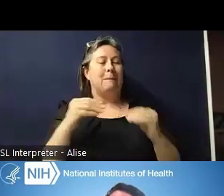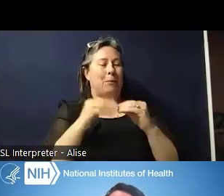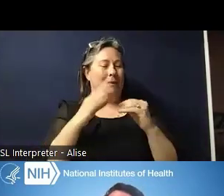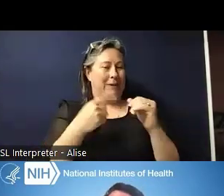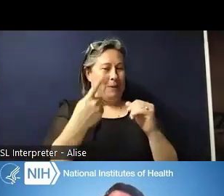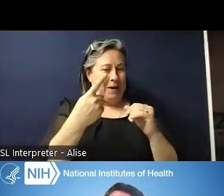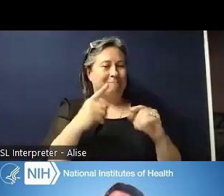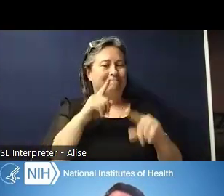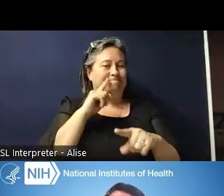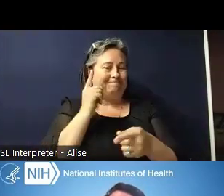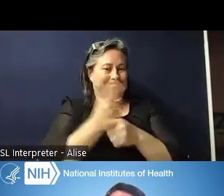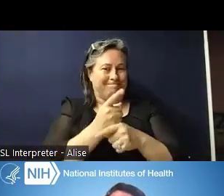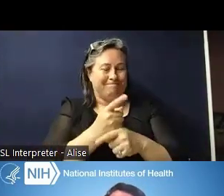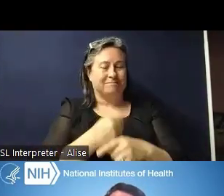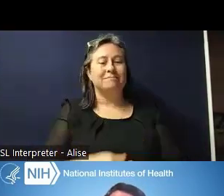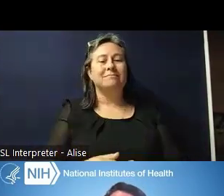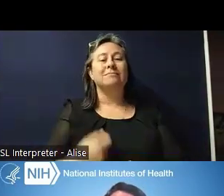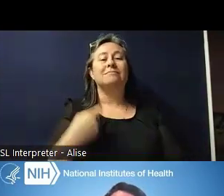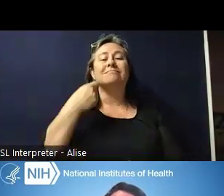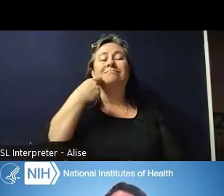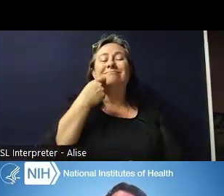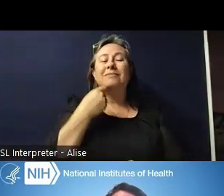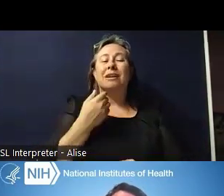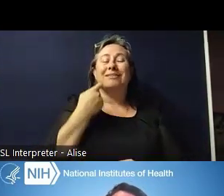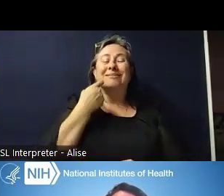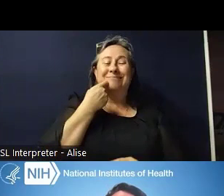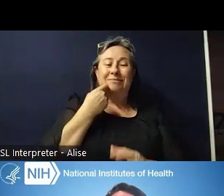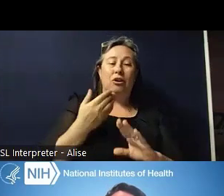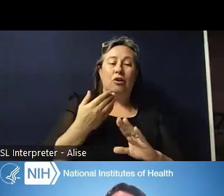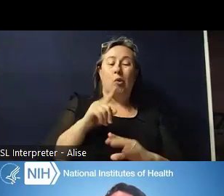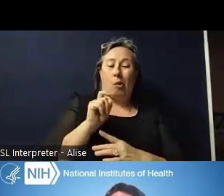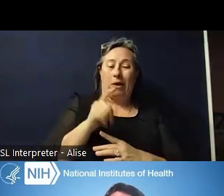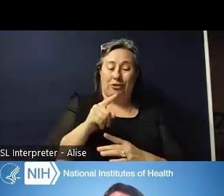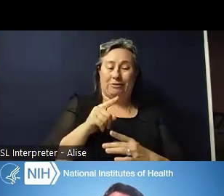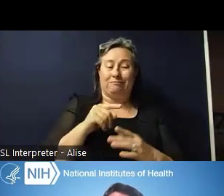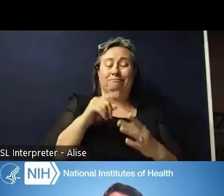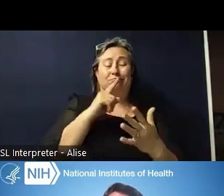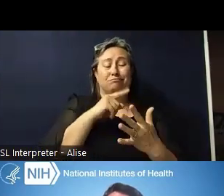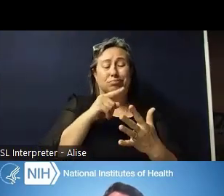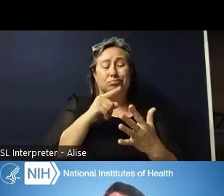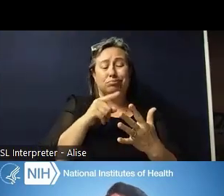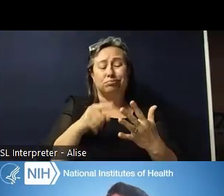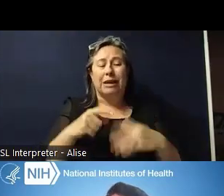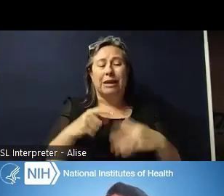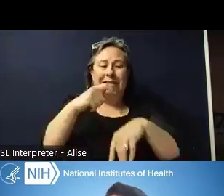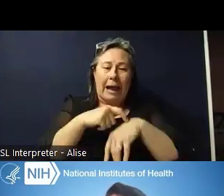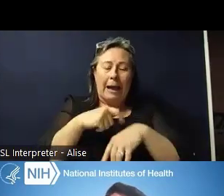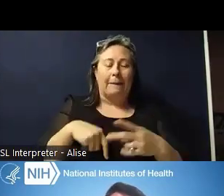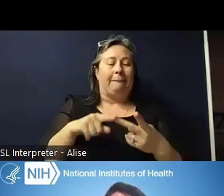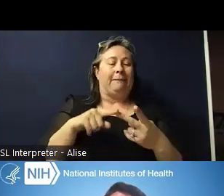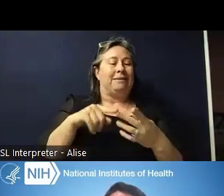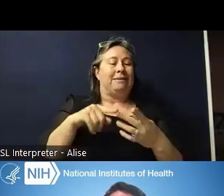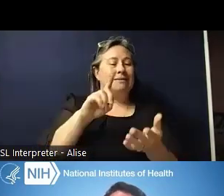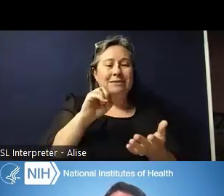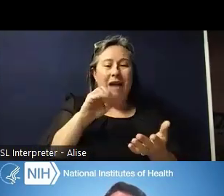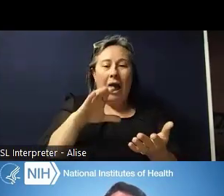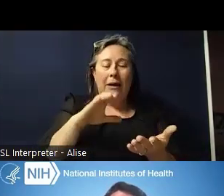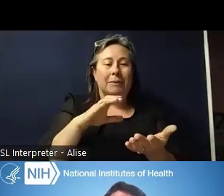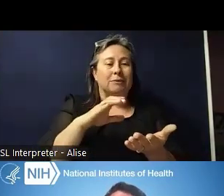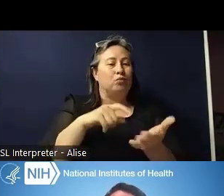So as I mentioned in our previous question, laying out the timing of things and the documentation that's required is critical,